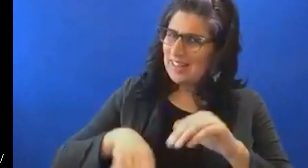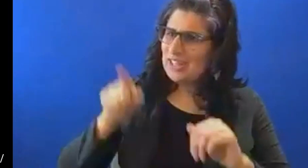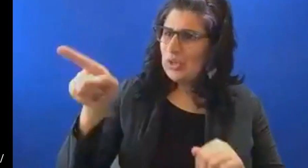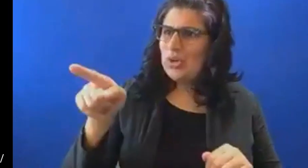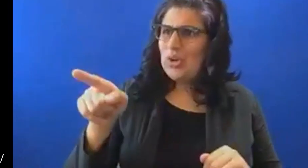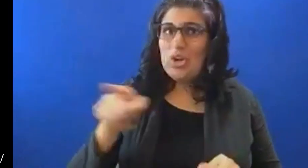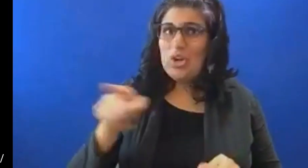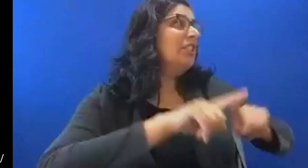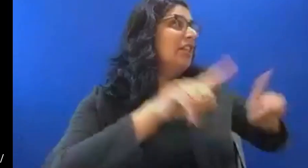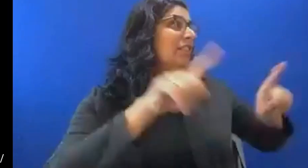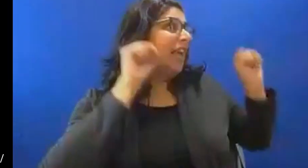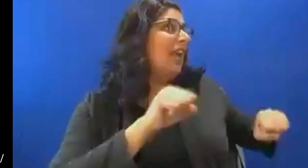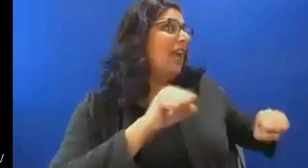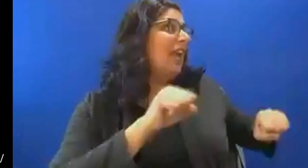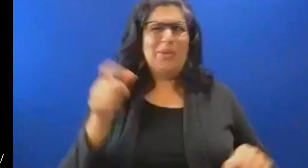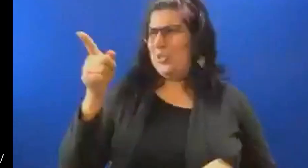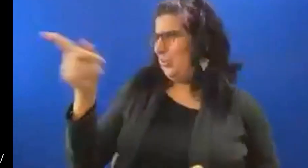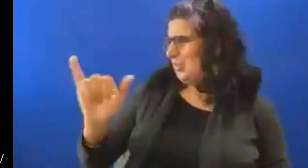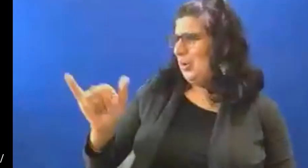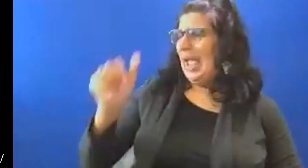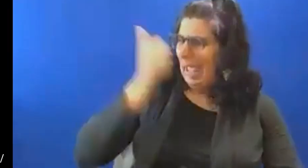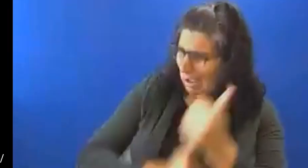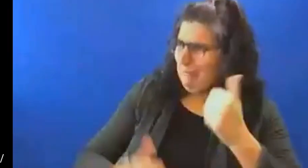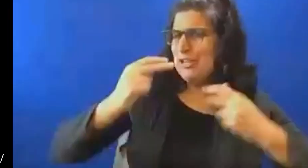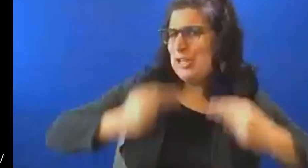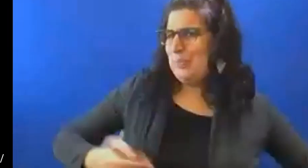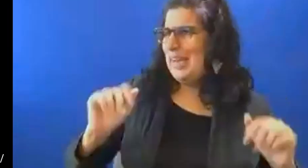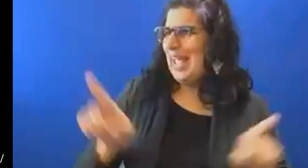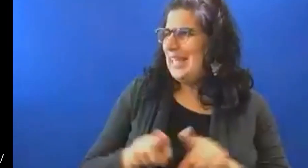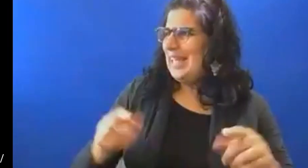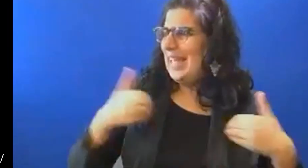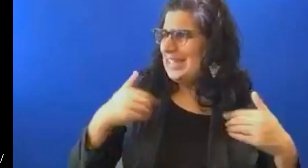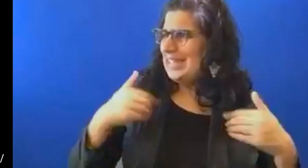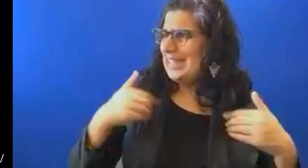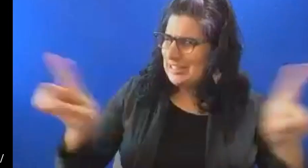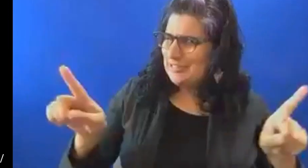Because every human has different abilities. So, aren't you kind of just canceling everything out?